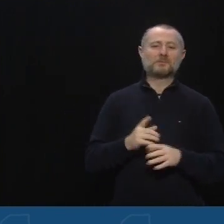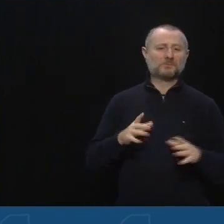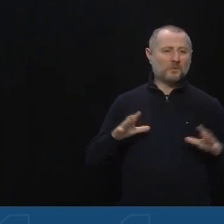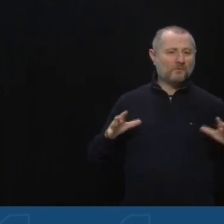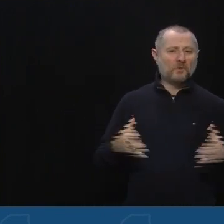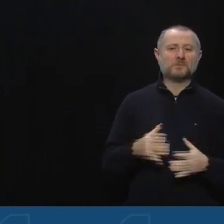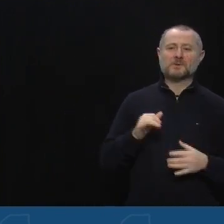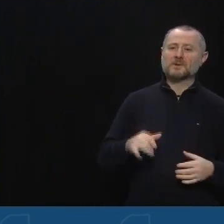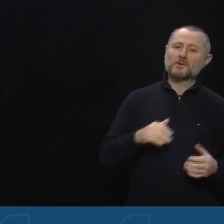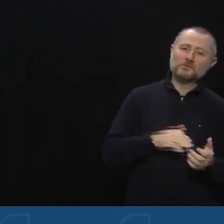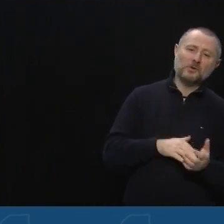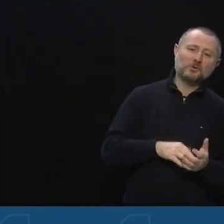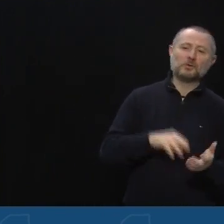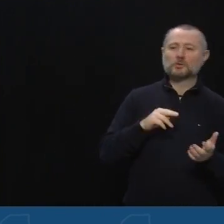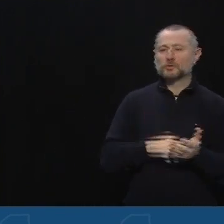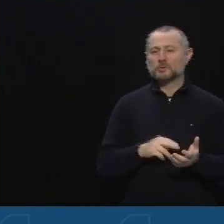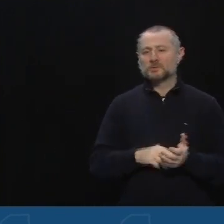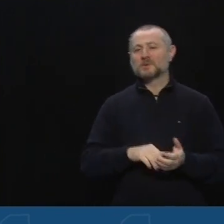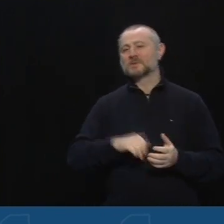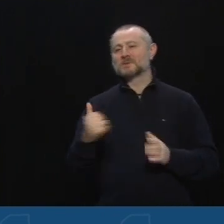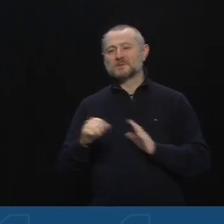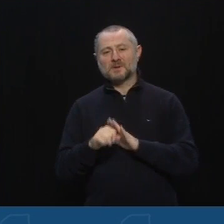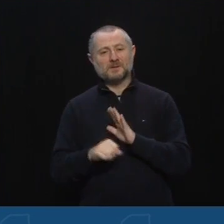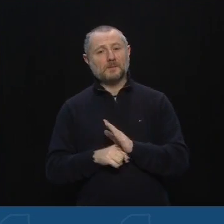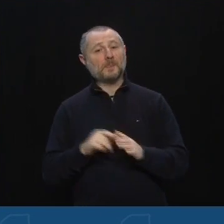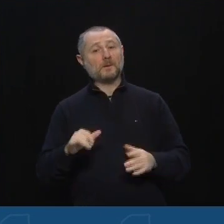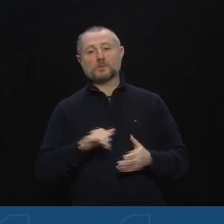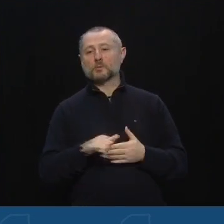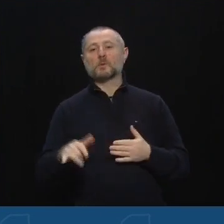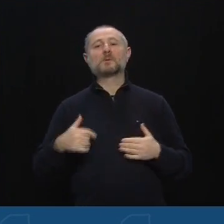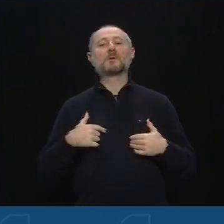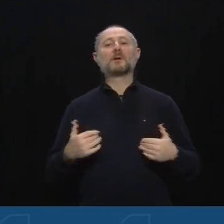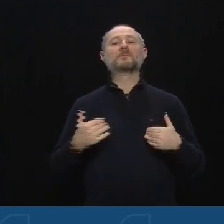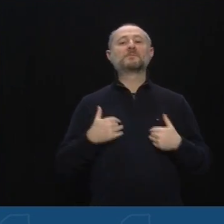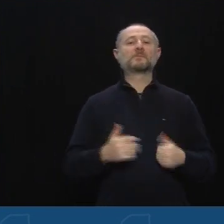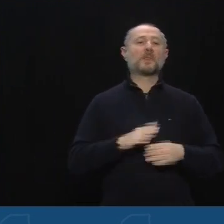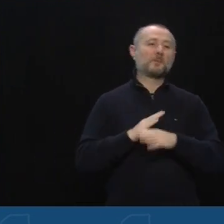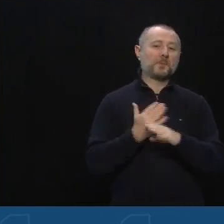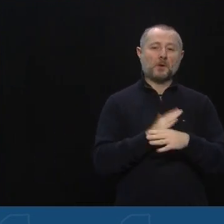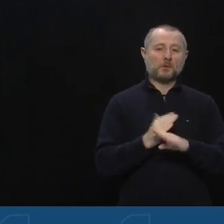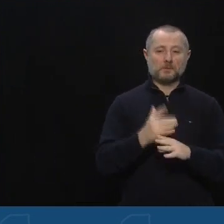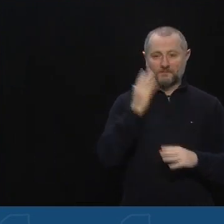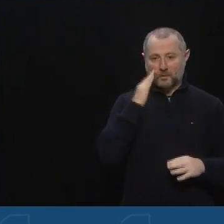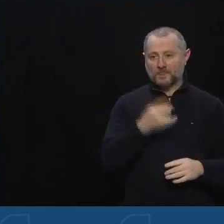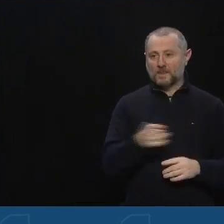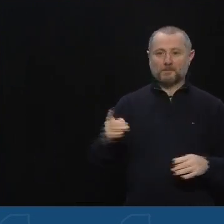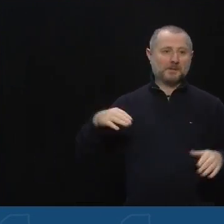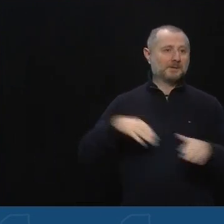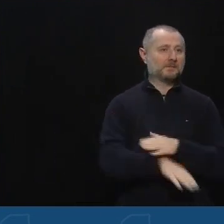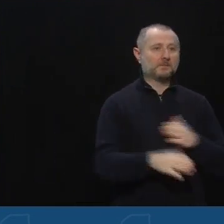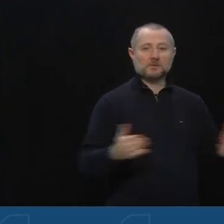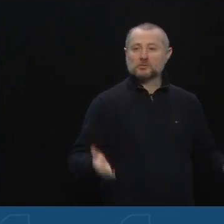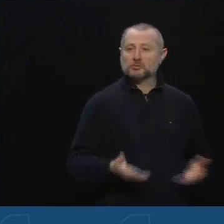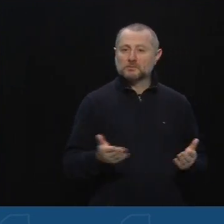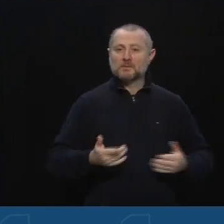ALSO, WE NEED TO BRING MORE DOCTORS AND NURSES IN OTHER STATES WHO COULDN'T COME HERE